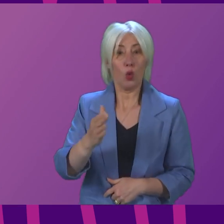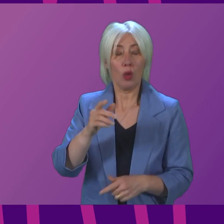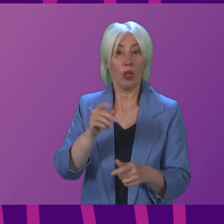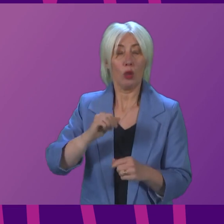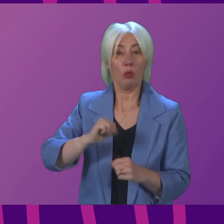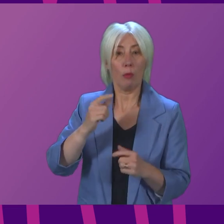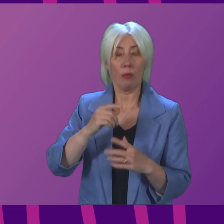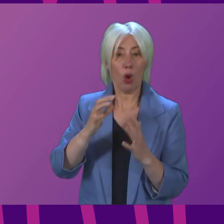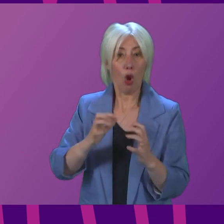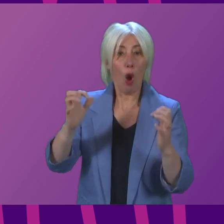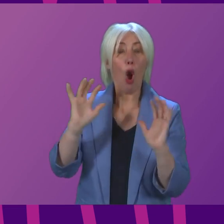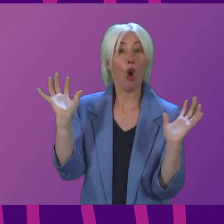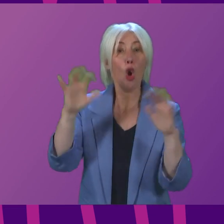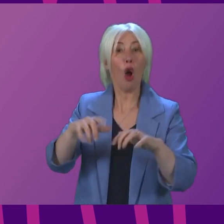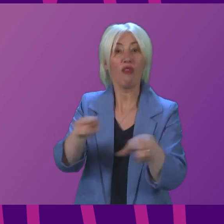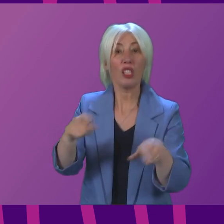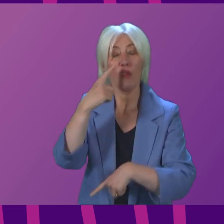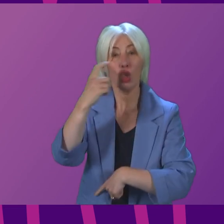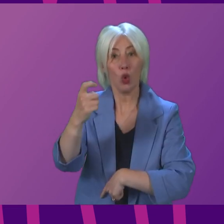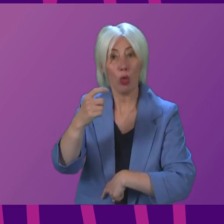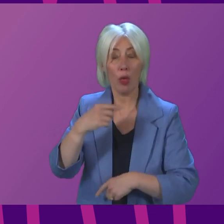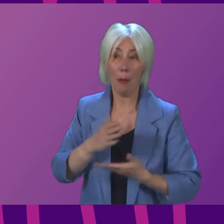commitment that I gave to work with children and young people to tackle climate change